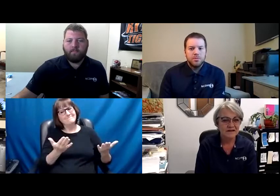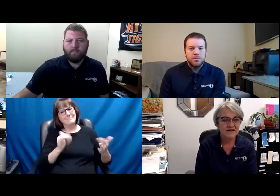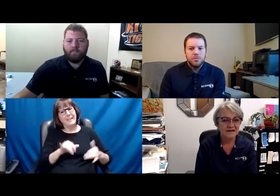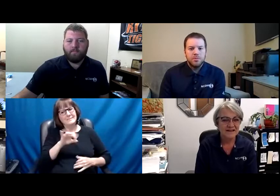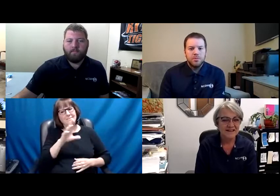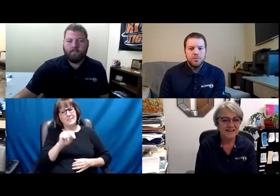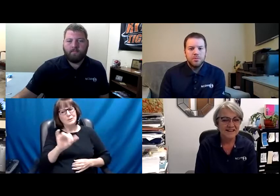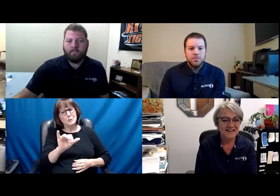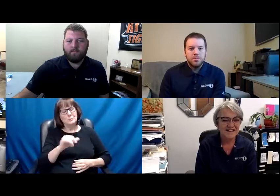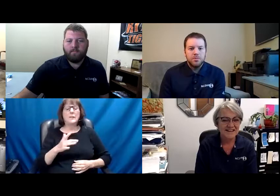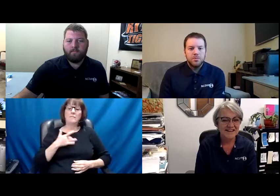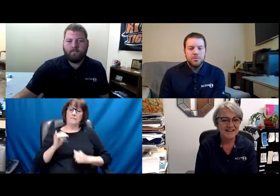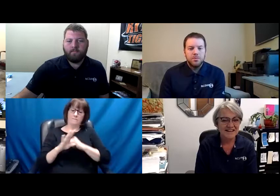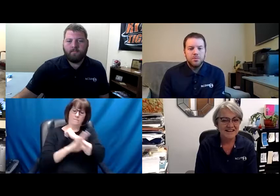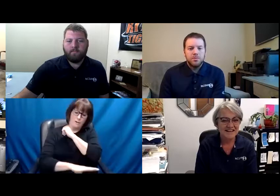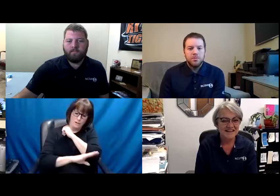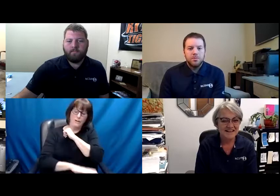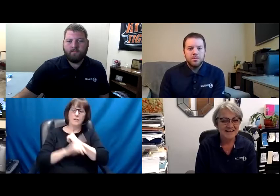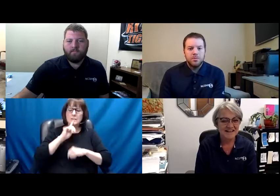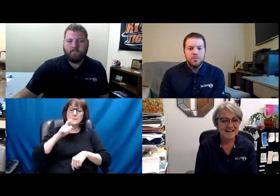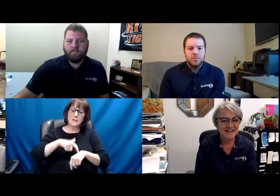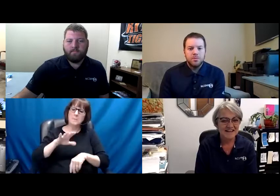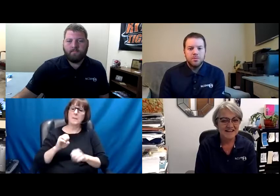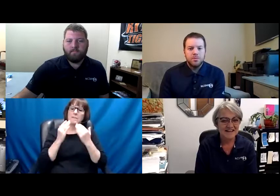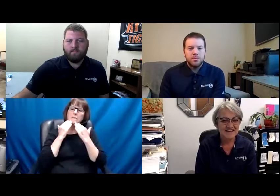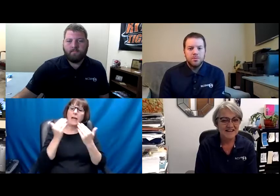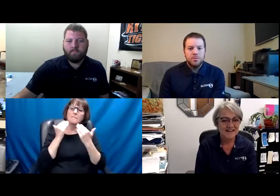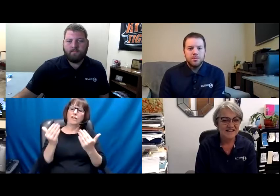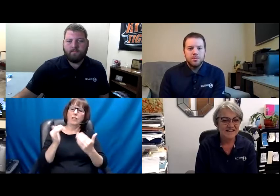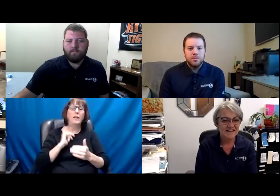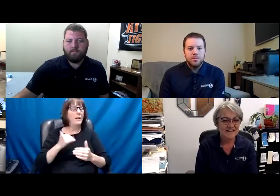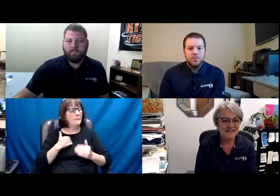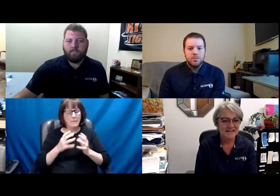I feel that fall is a time to be thankful and I do have so much to be thankful for.